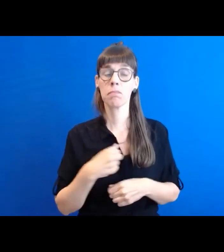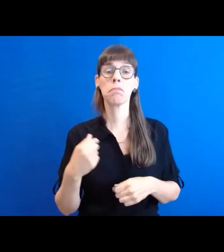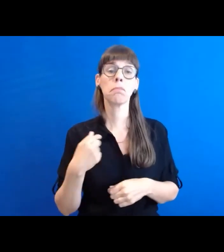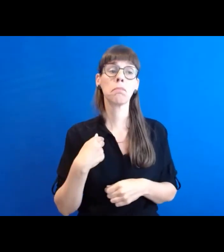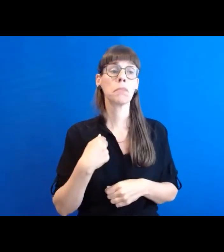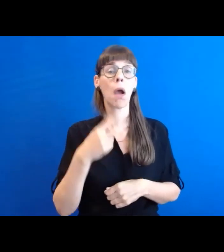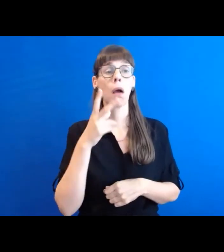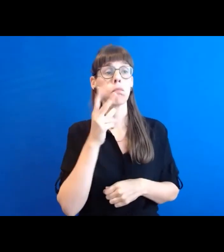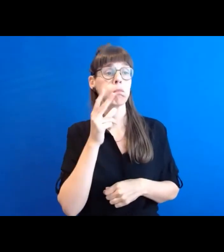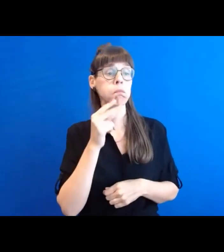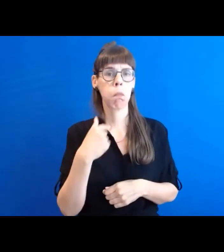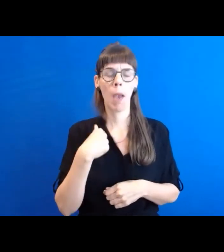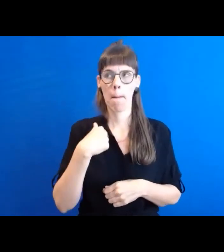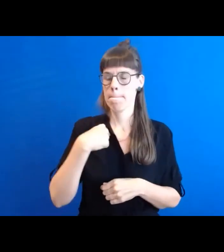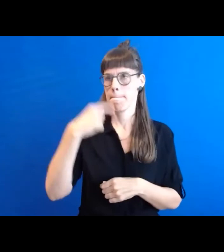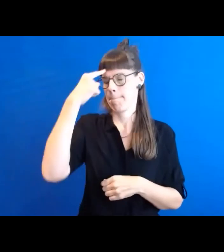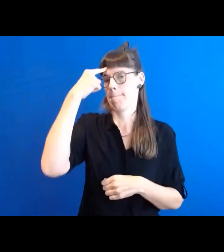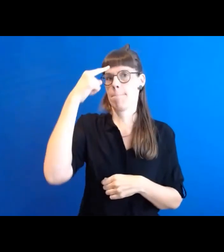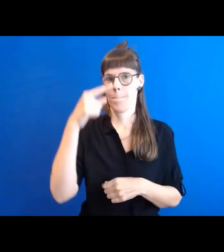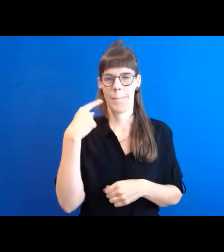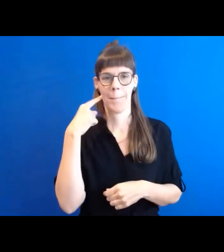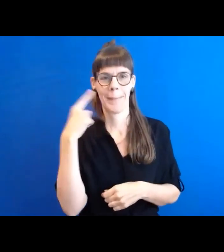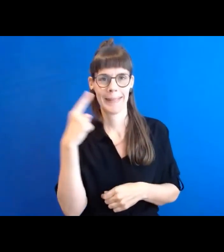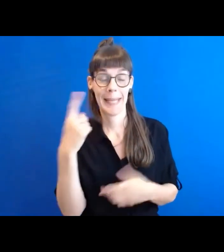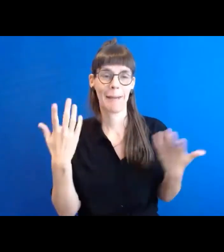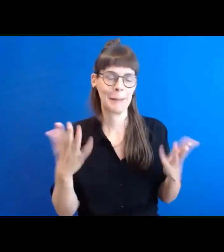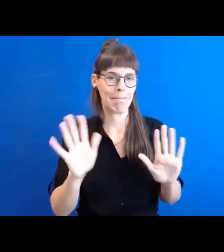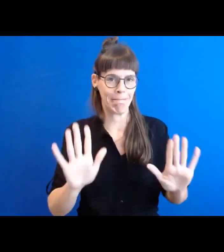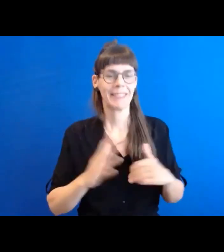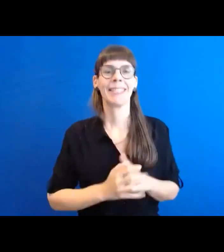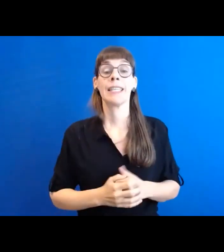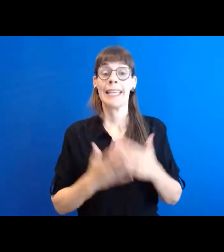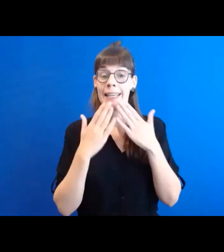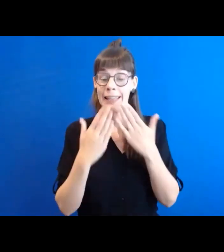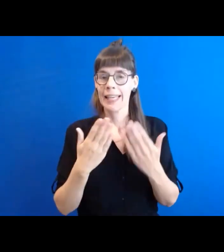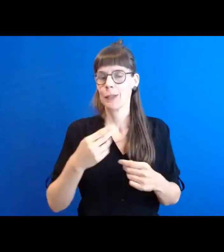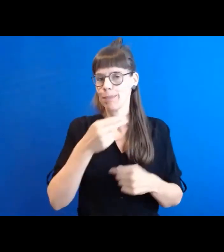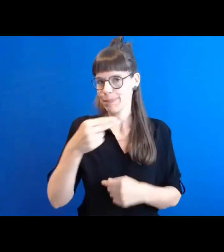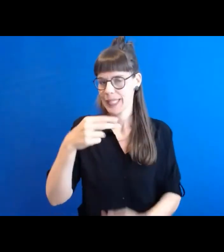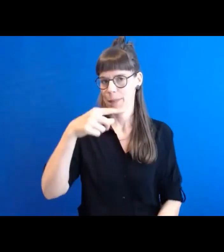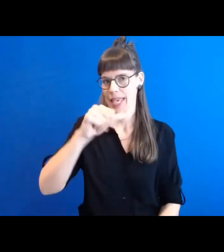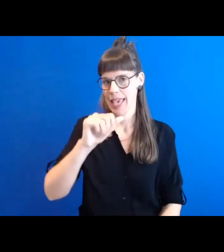. I'm very sorry I didn't actually see that I